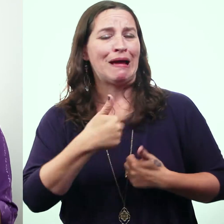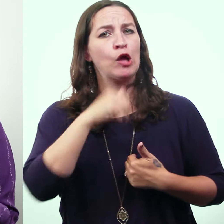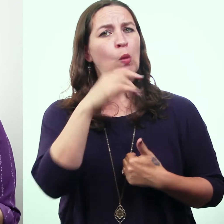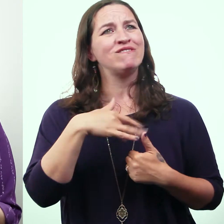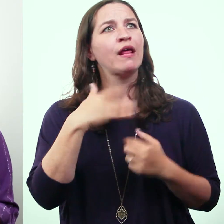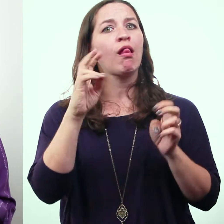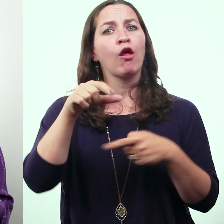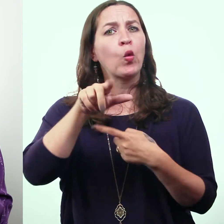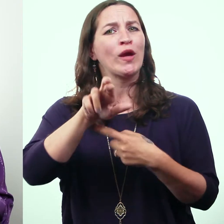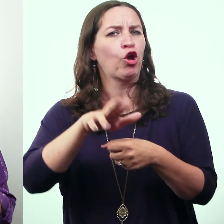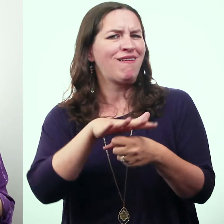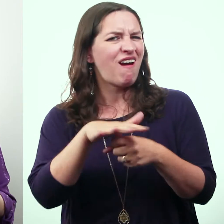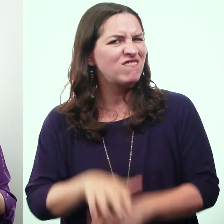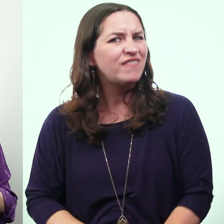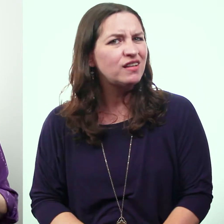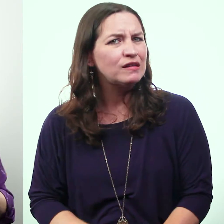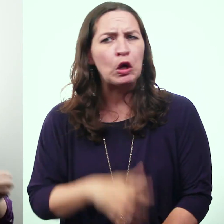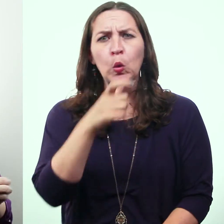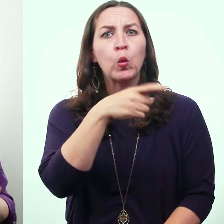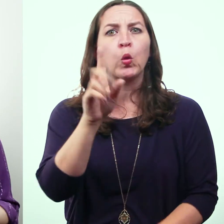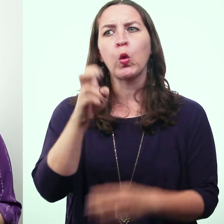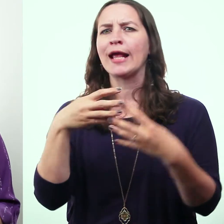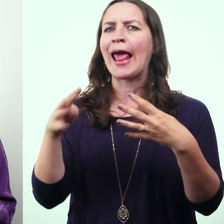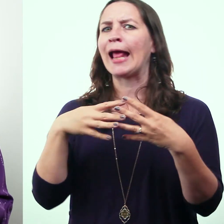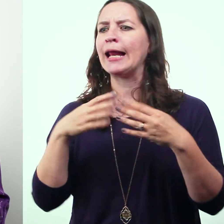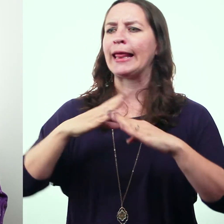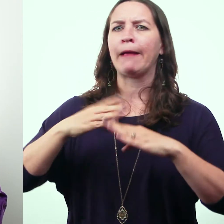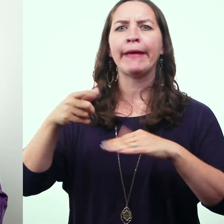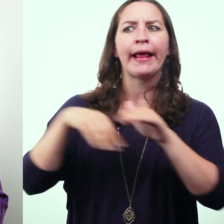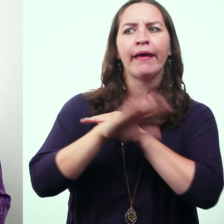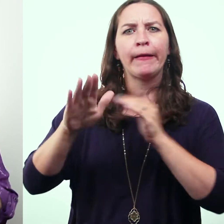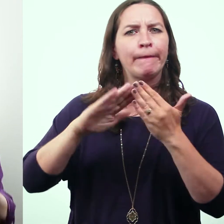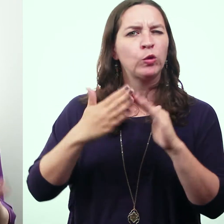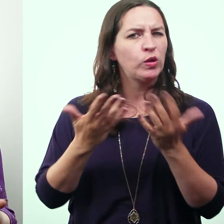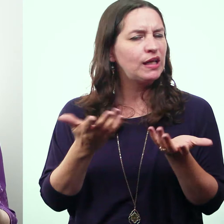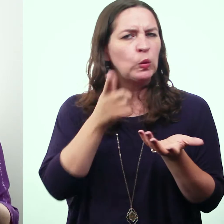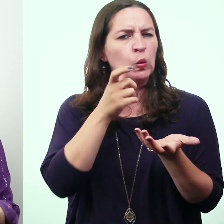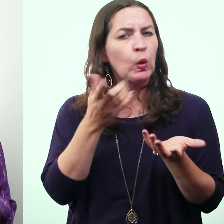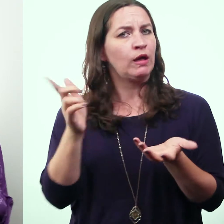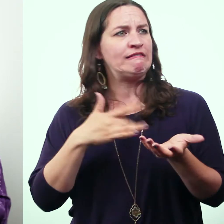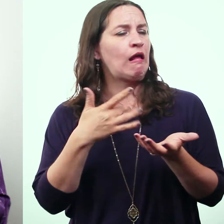gatekeeping that if they don't perform queerness enough or if they don't prove it, then it's not